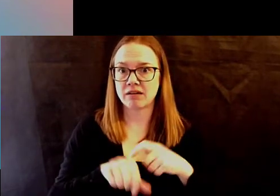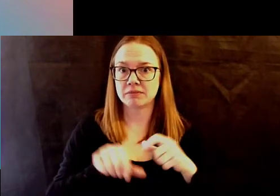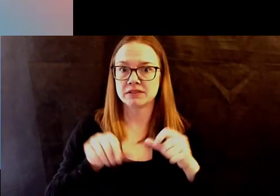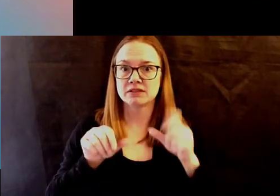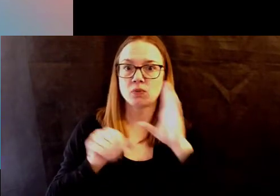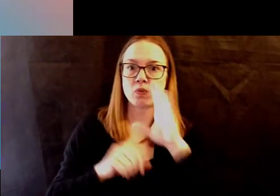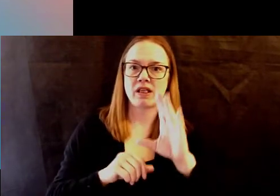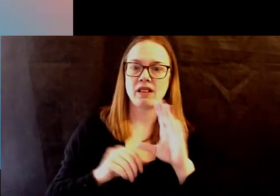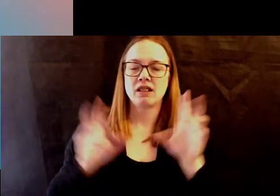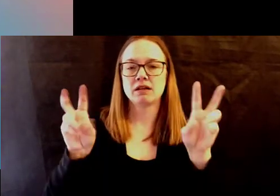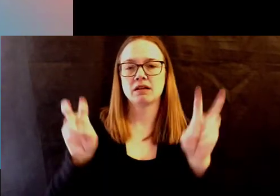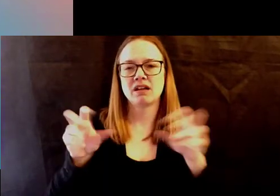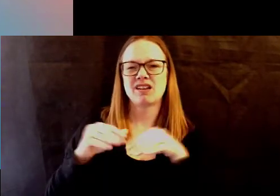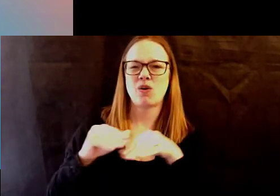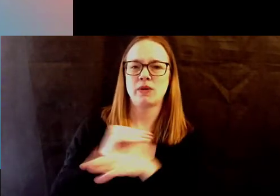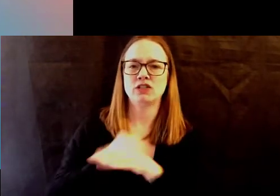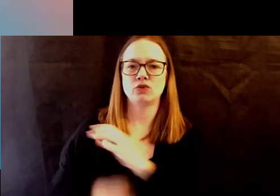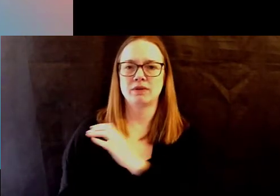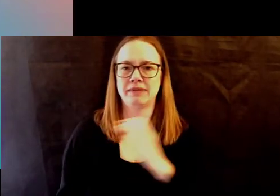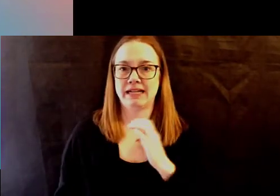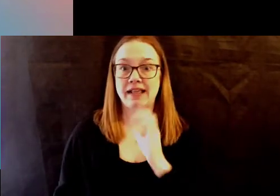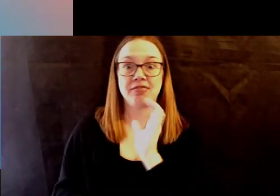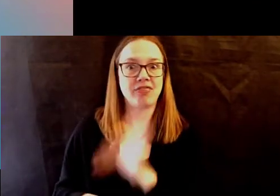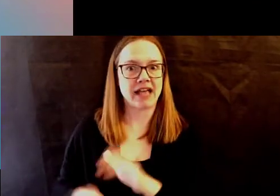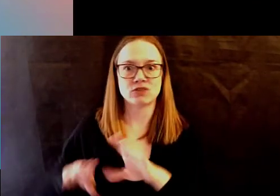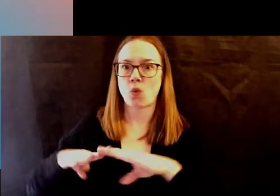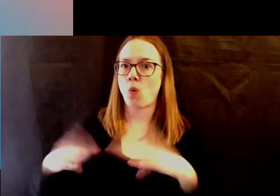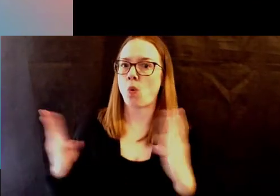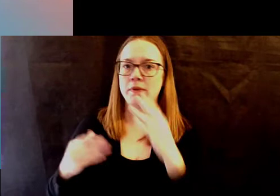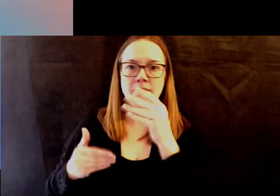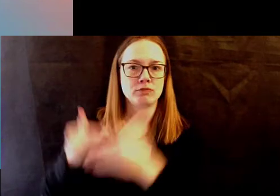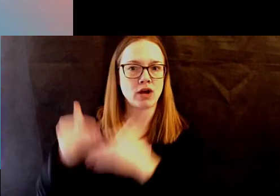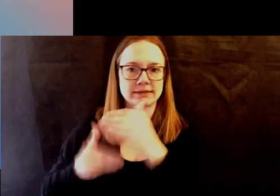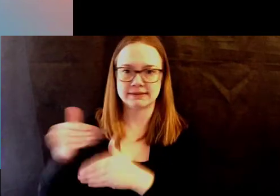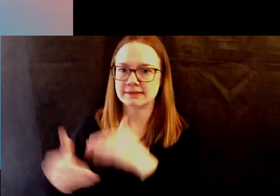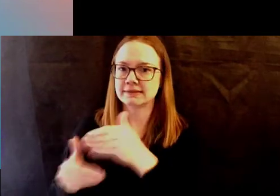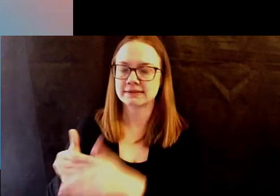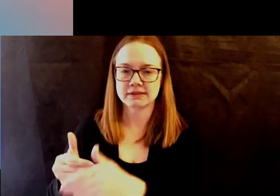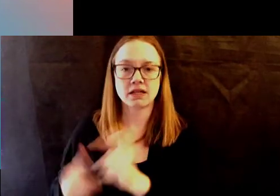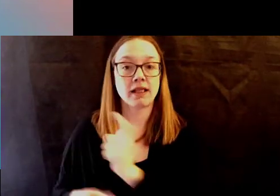that's a completely public, open process. And legislators and policy makers